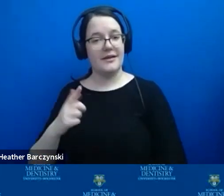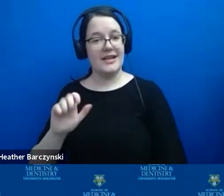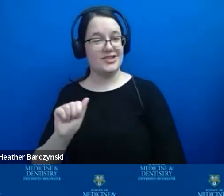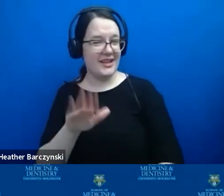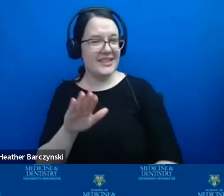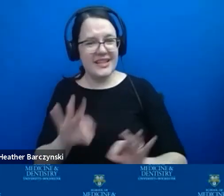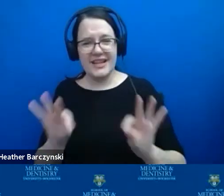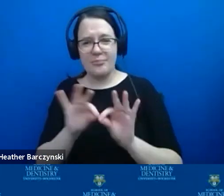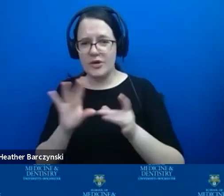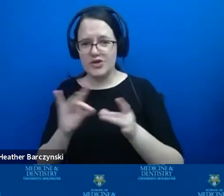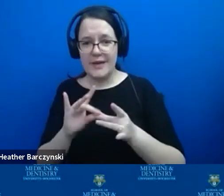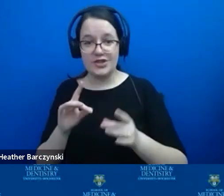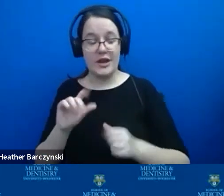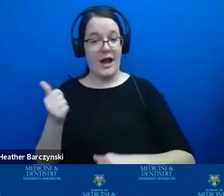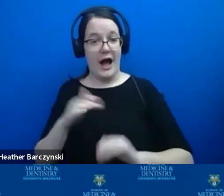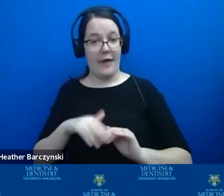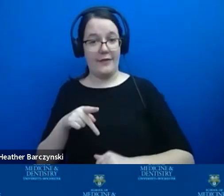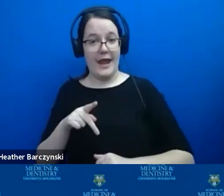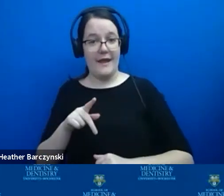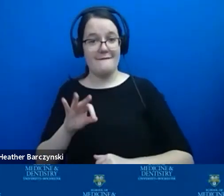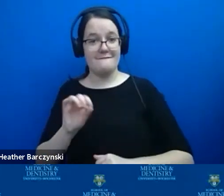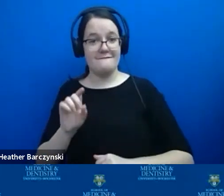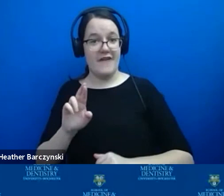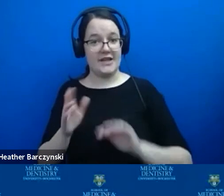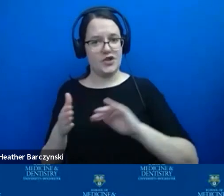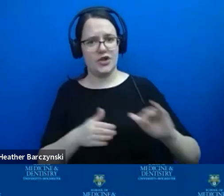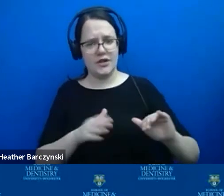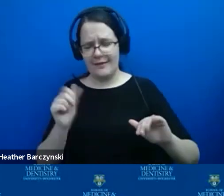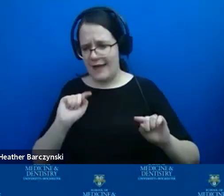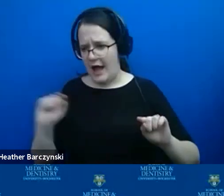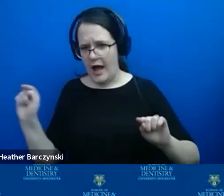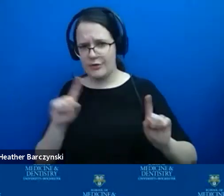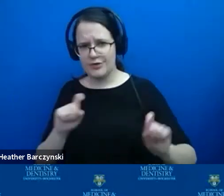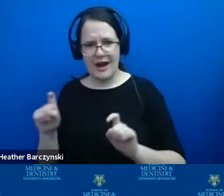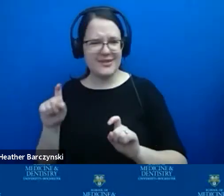of the trials for any of these vaccines will have the data for older adults that we would